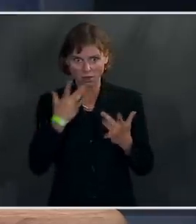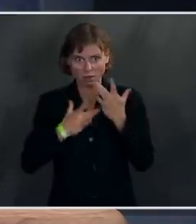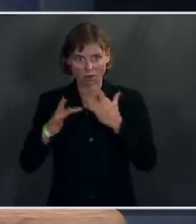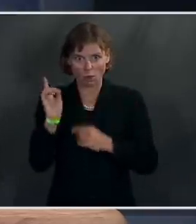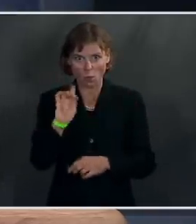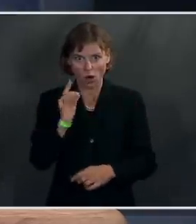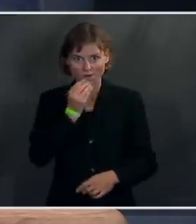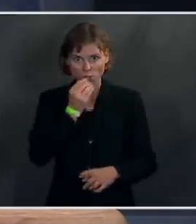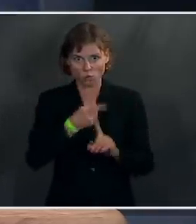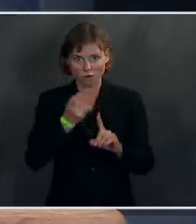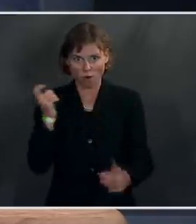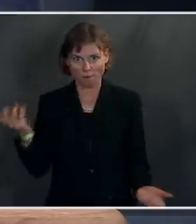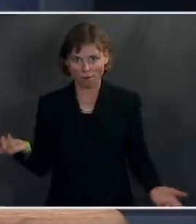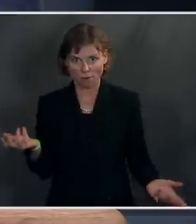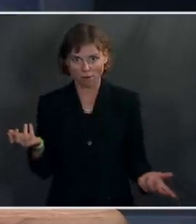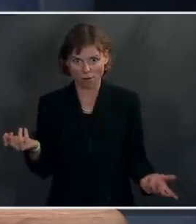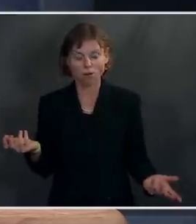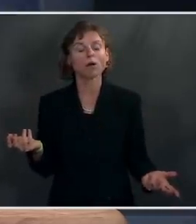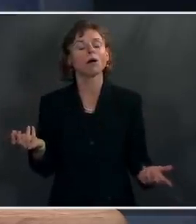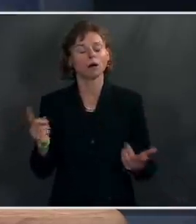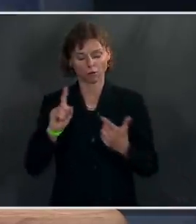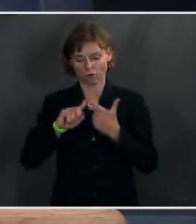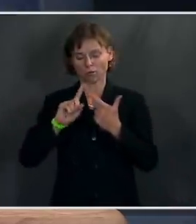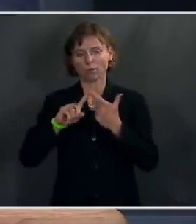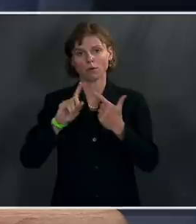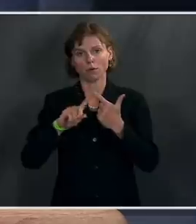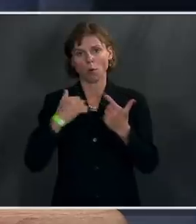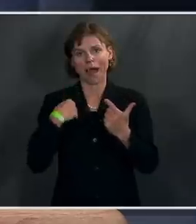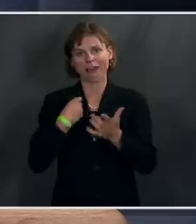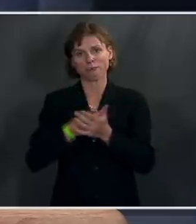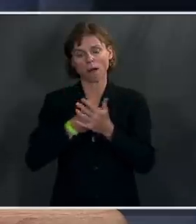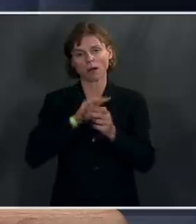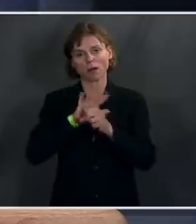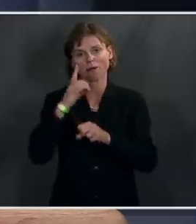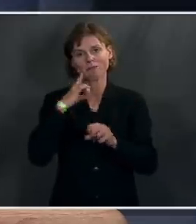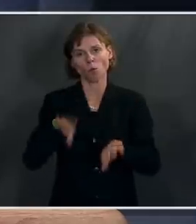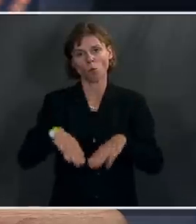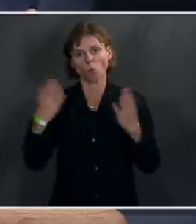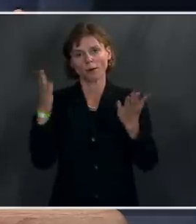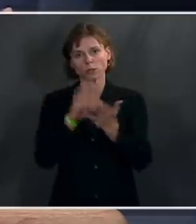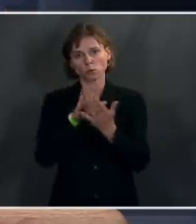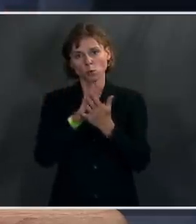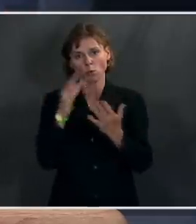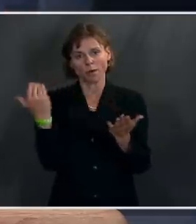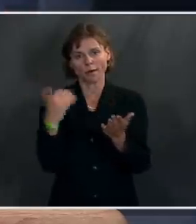It ensures that we have funding, that we can reopen schools so that kids can go back to school.